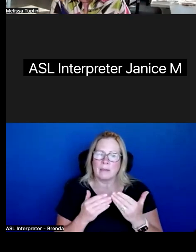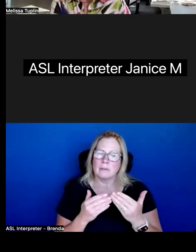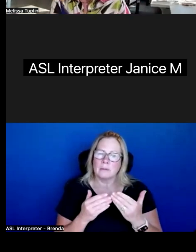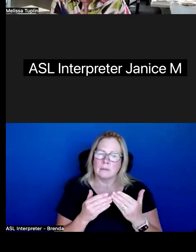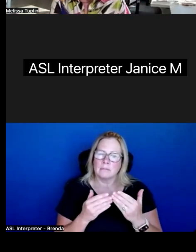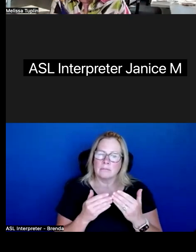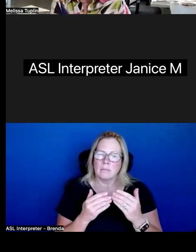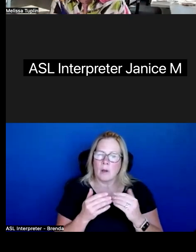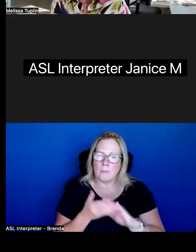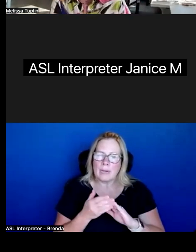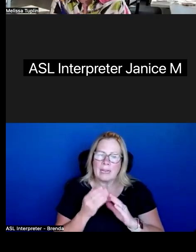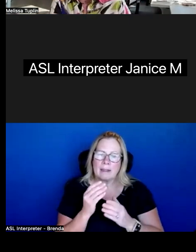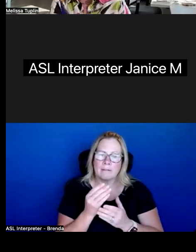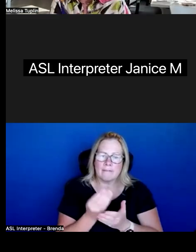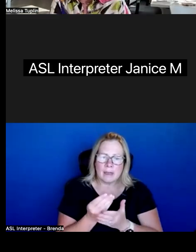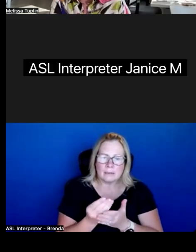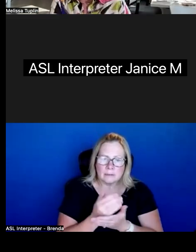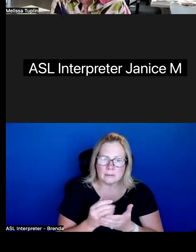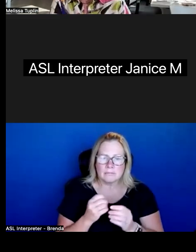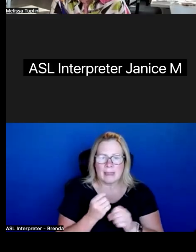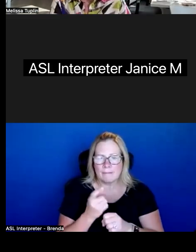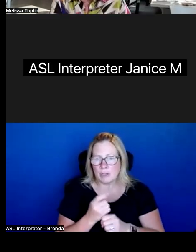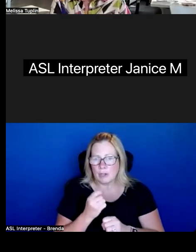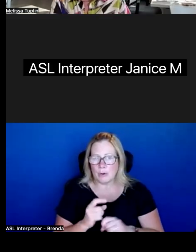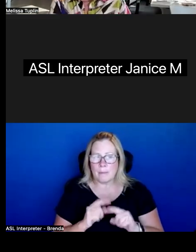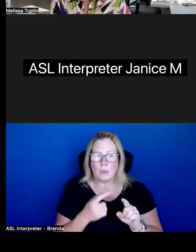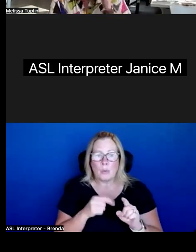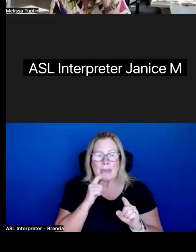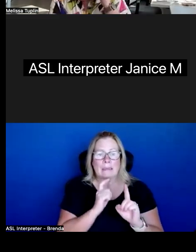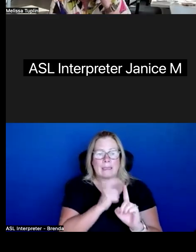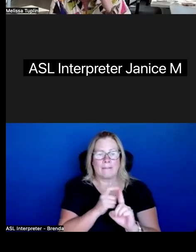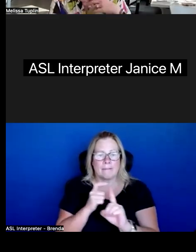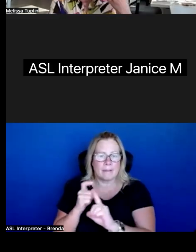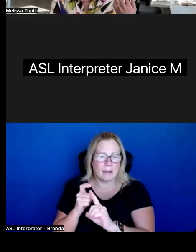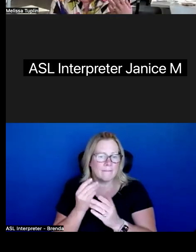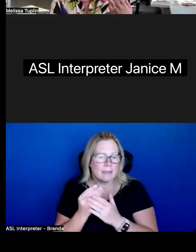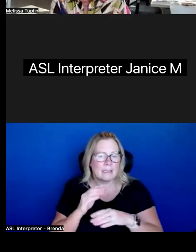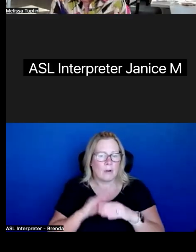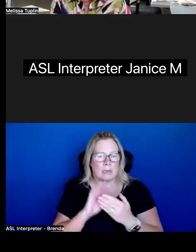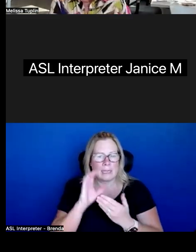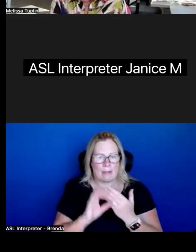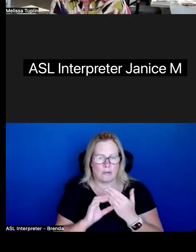to your own revenue recognition practices. There is a list of ineligible activities